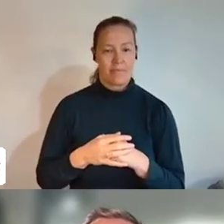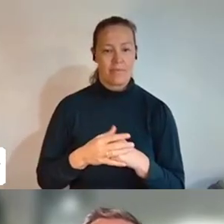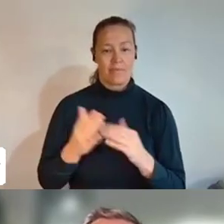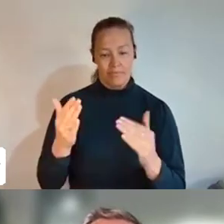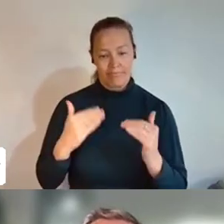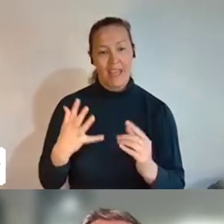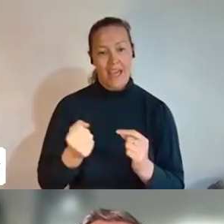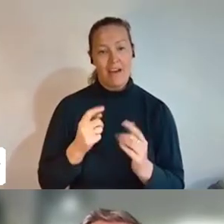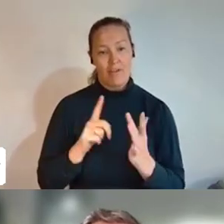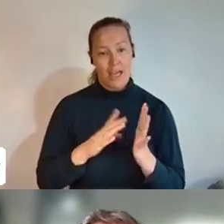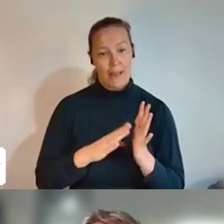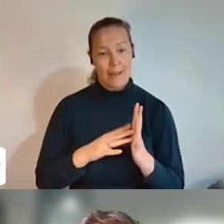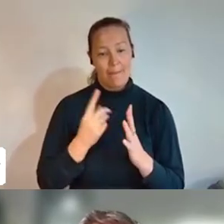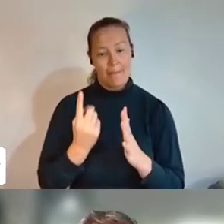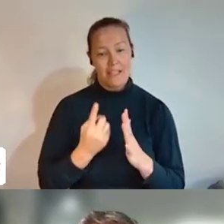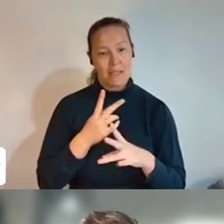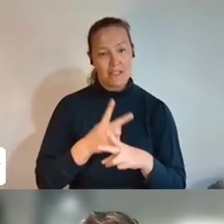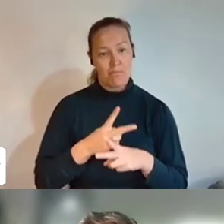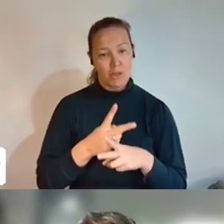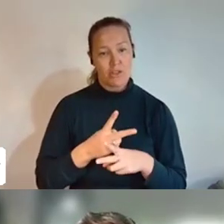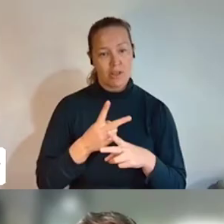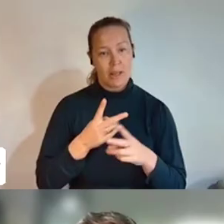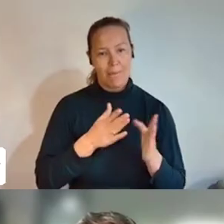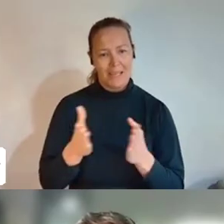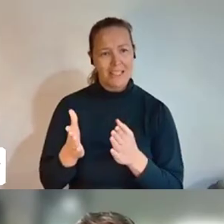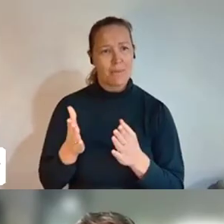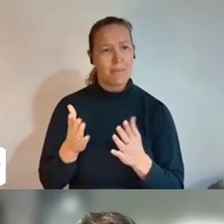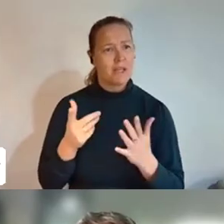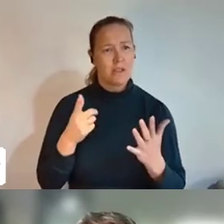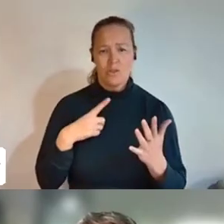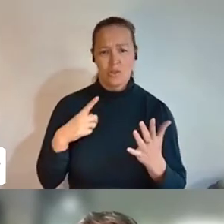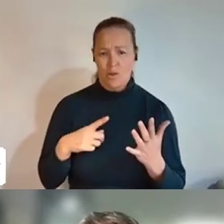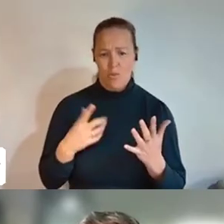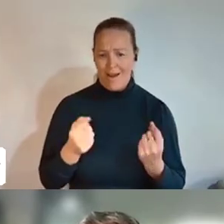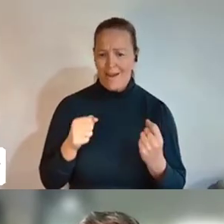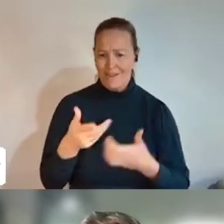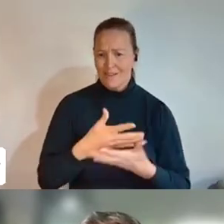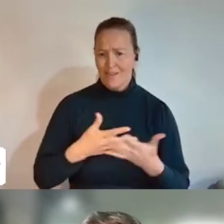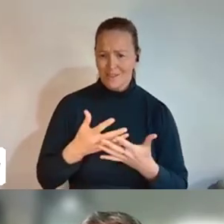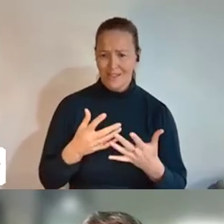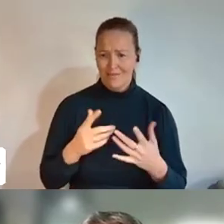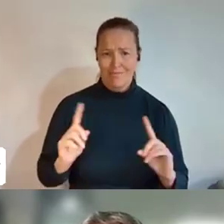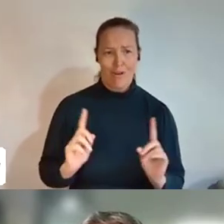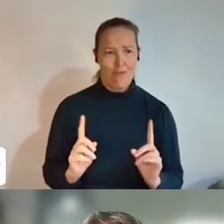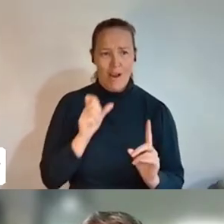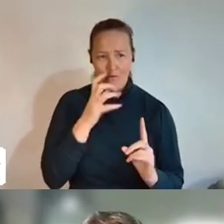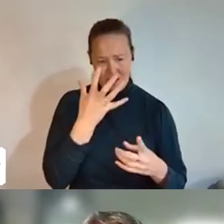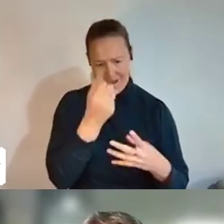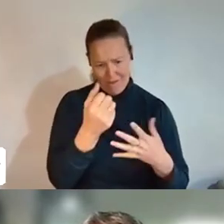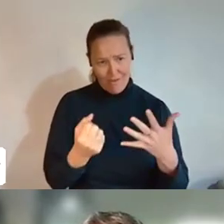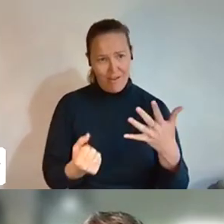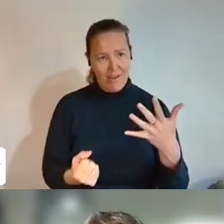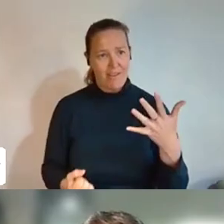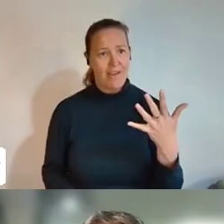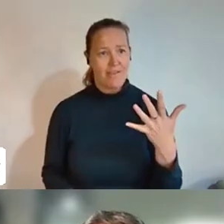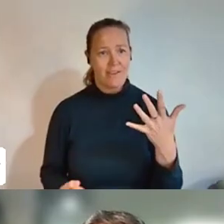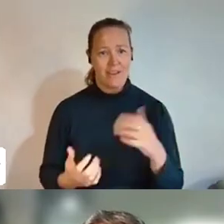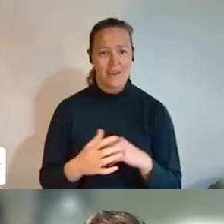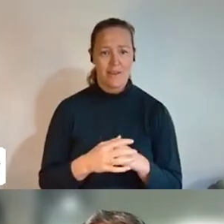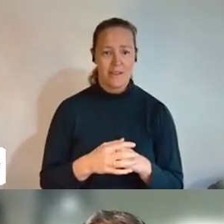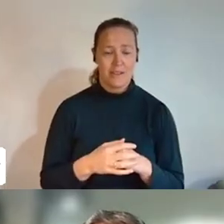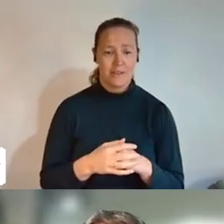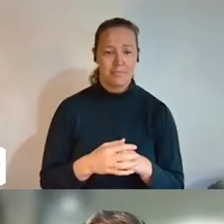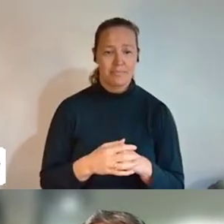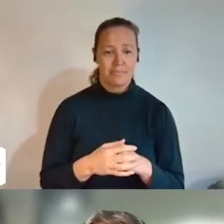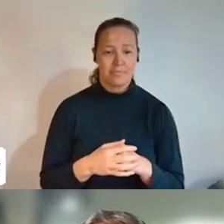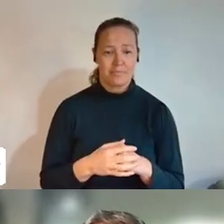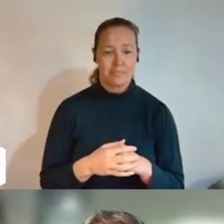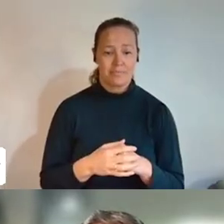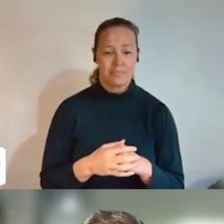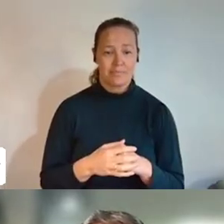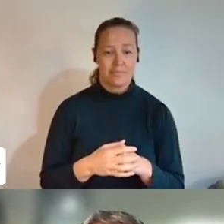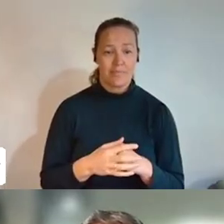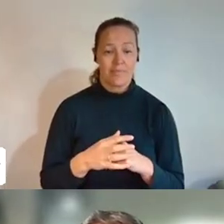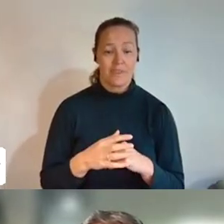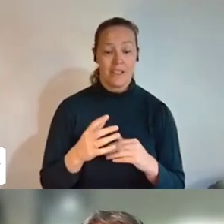Mechanism. So why are we even having this kōrero today? Because for a democratic system to operate